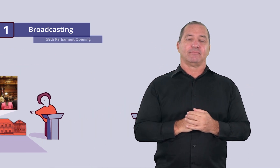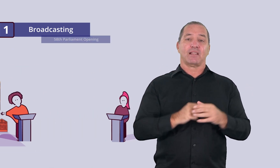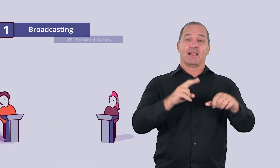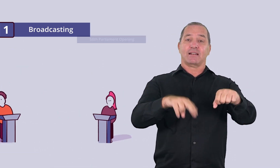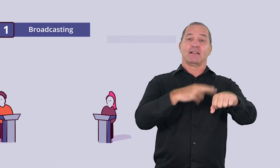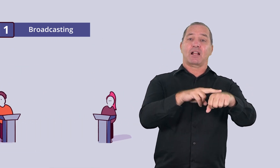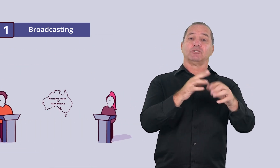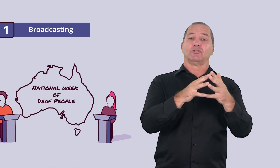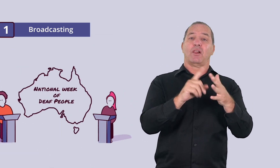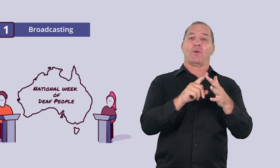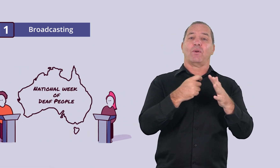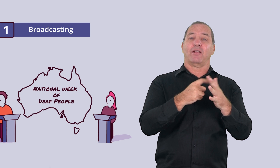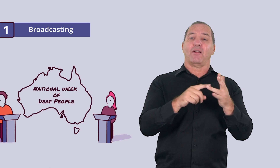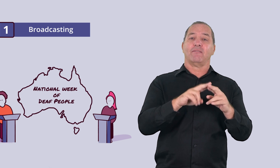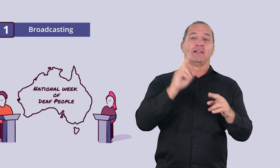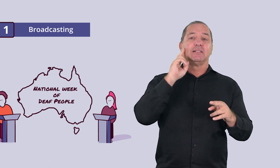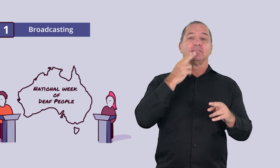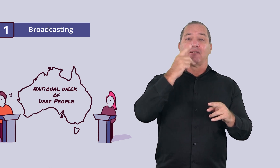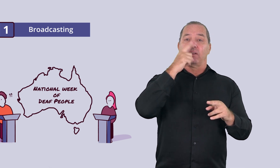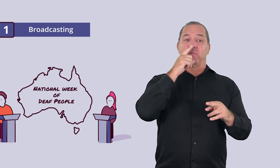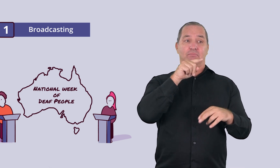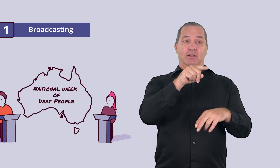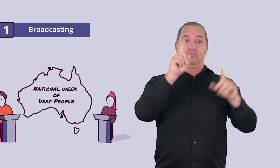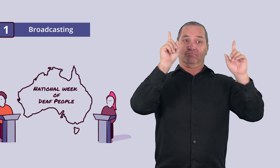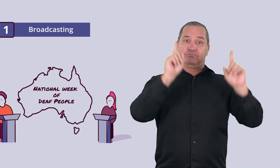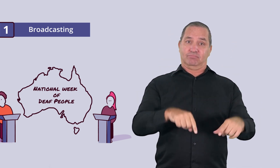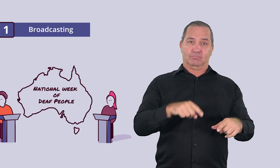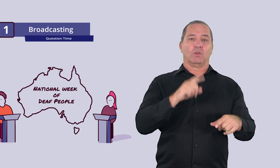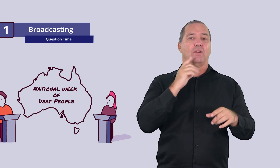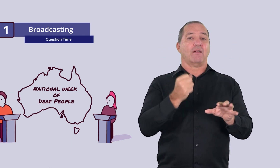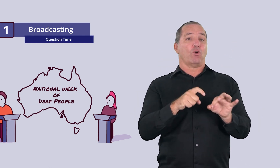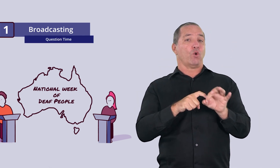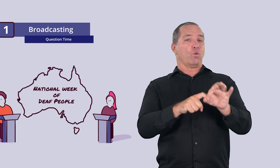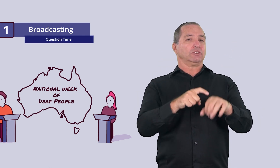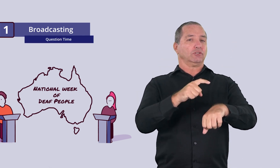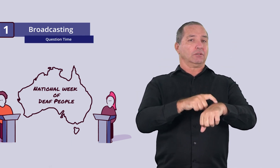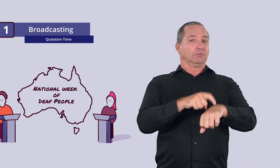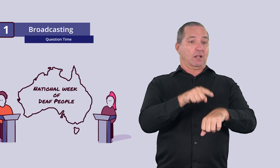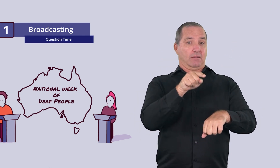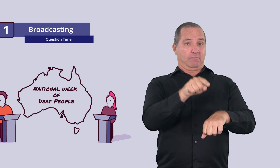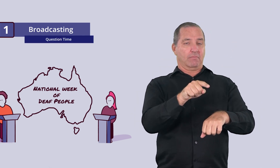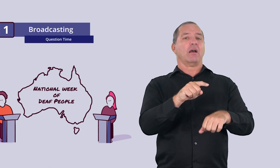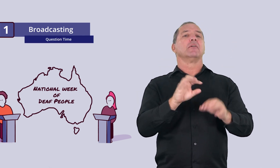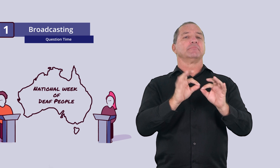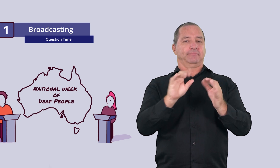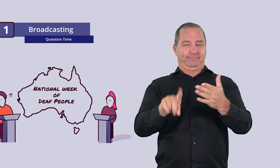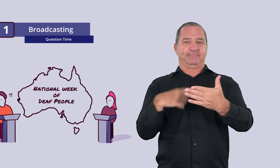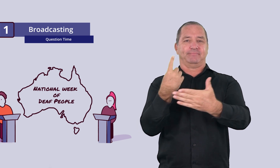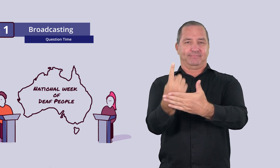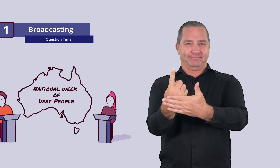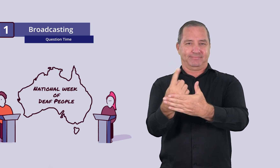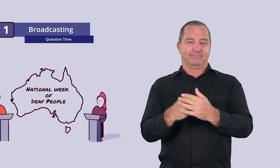a Question Time to mark the National Week of Deaf People;